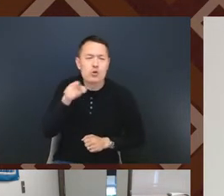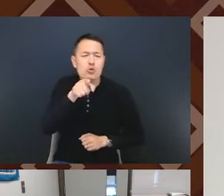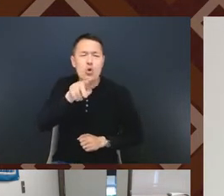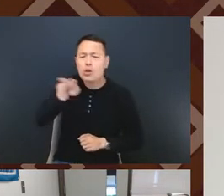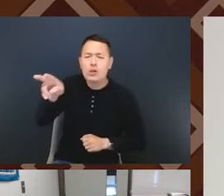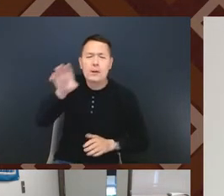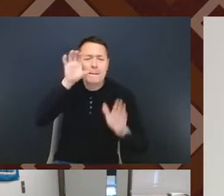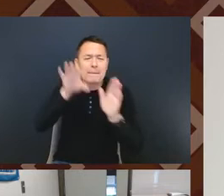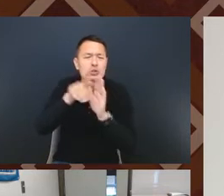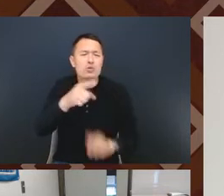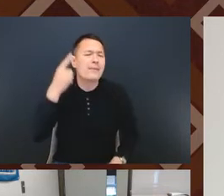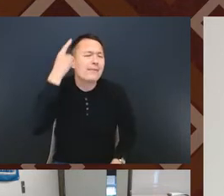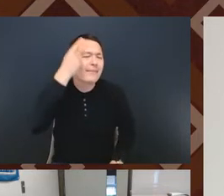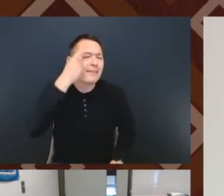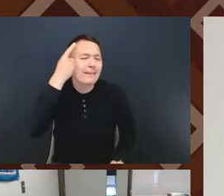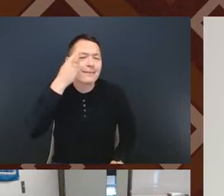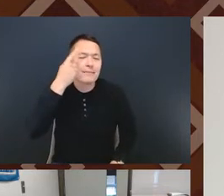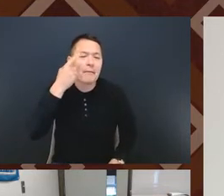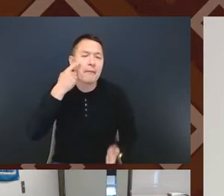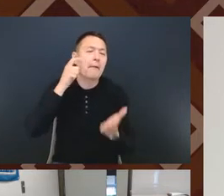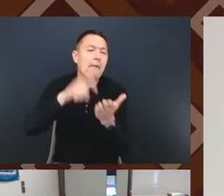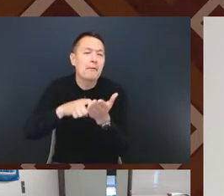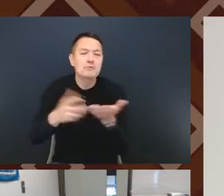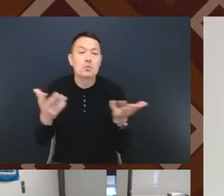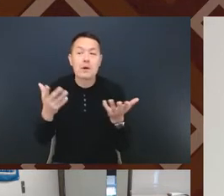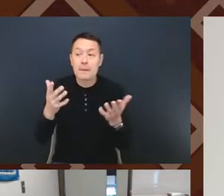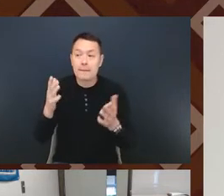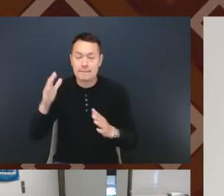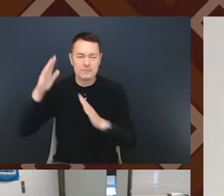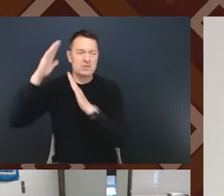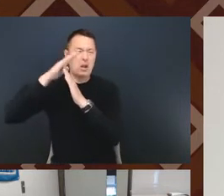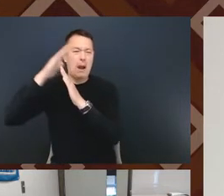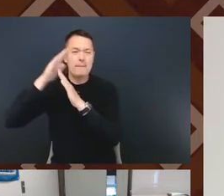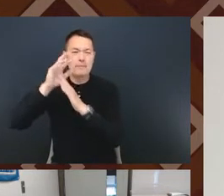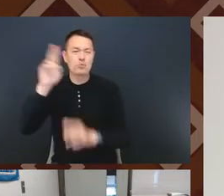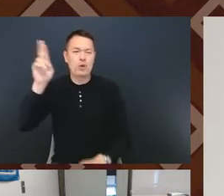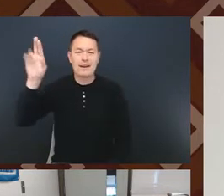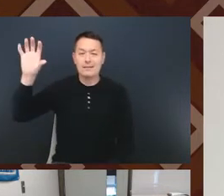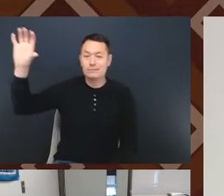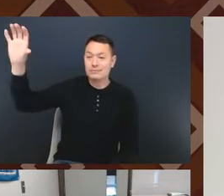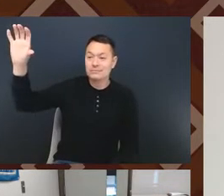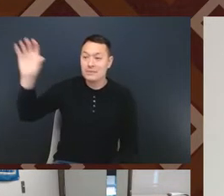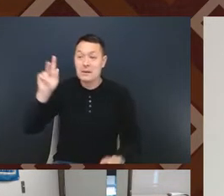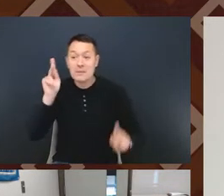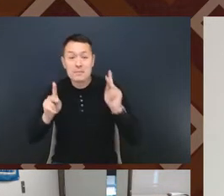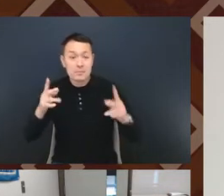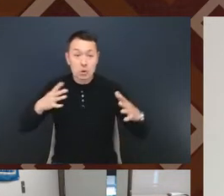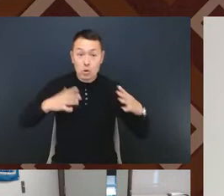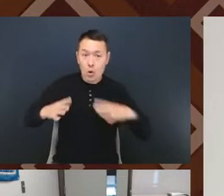Uh, the picture on the top, right? Everybody nicely dressed, Filipino men,